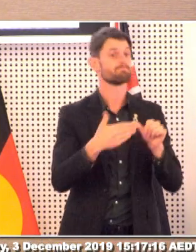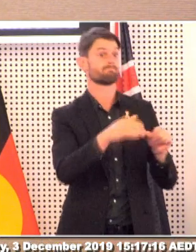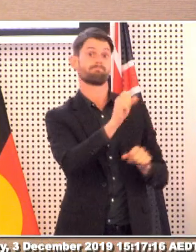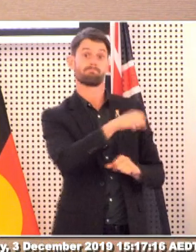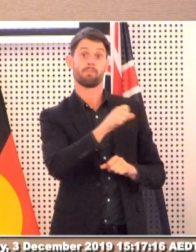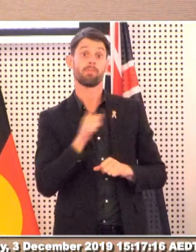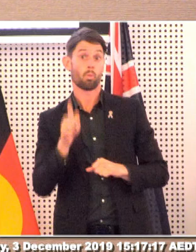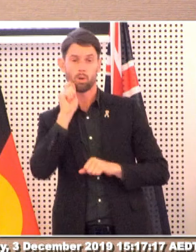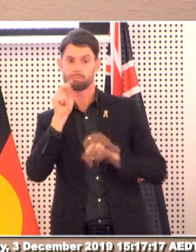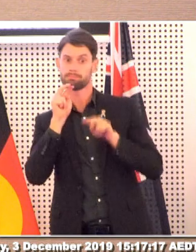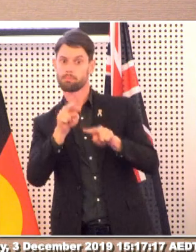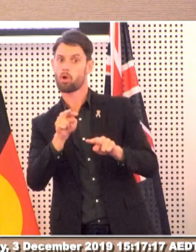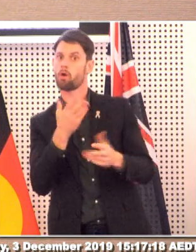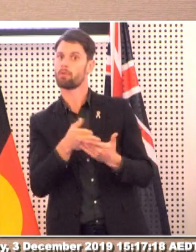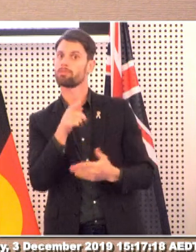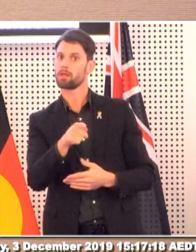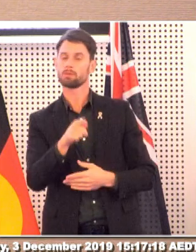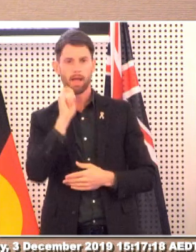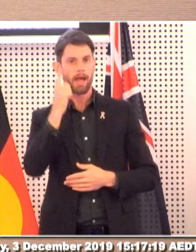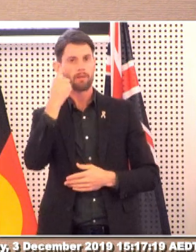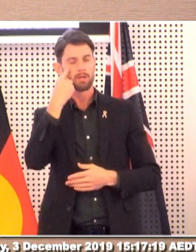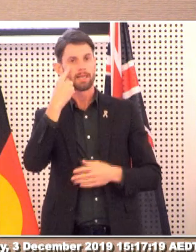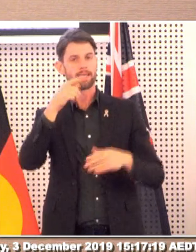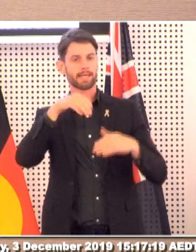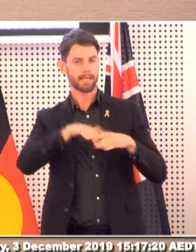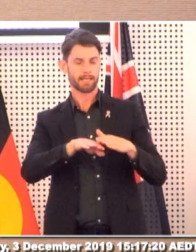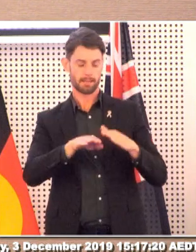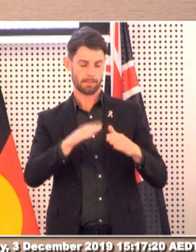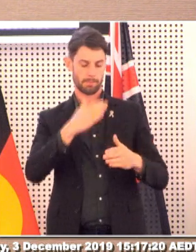They will just see in their behavioural – whether there’s a behavioural support plan,